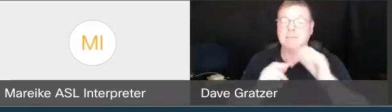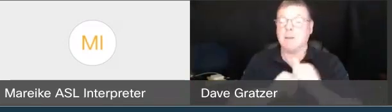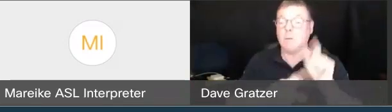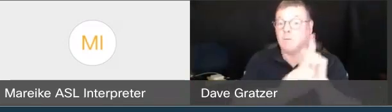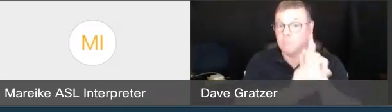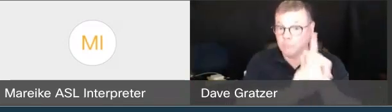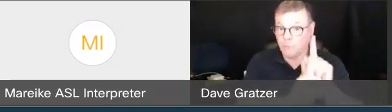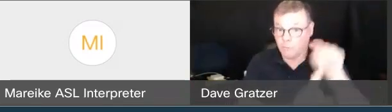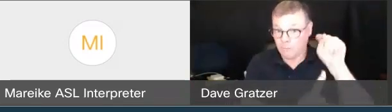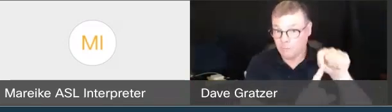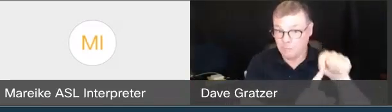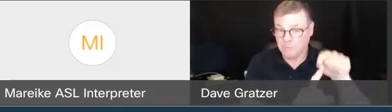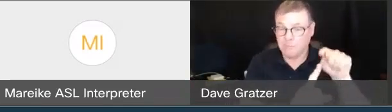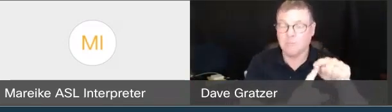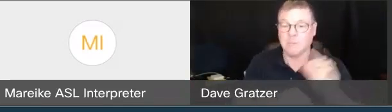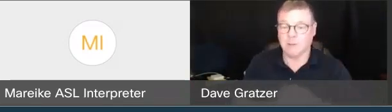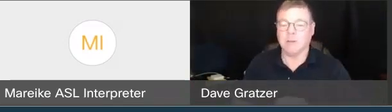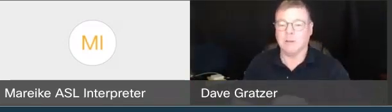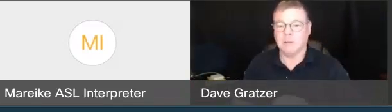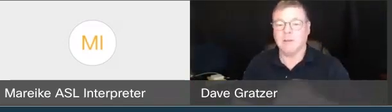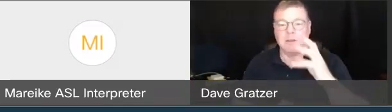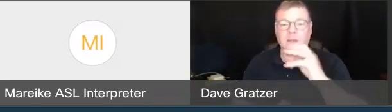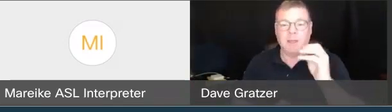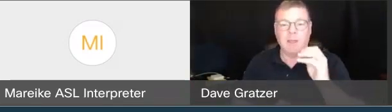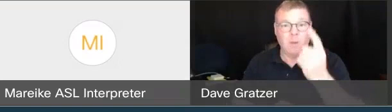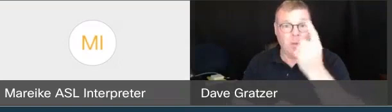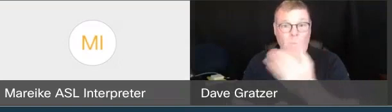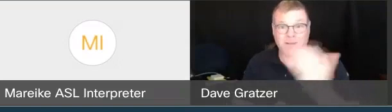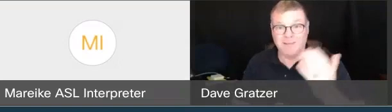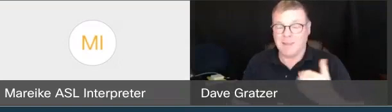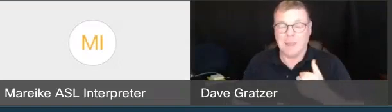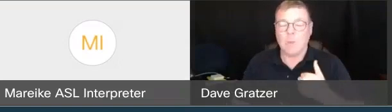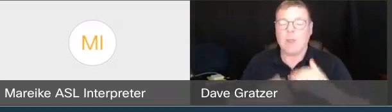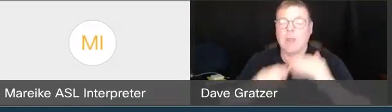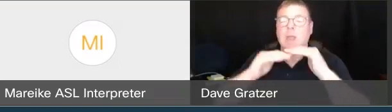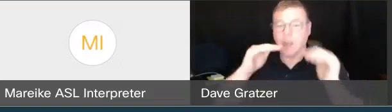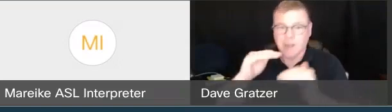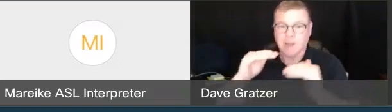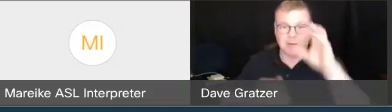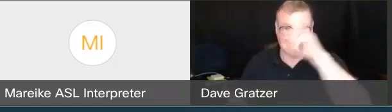And I think one thing that we may have underestimated, I guess I would say was the,